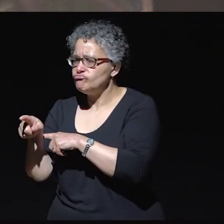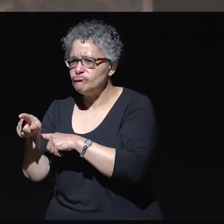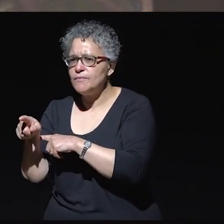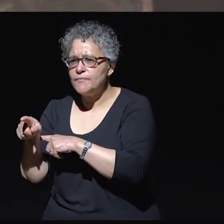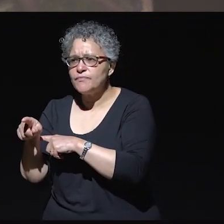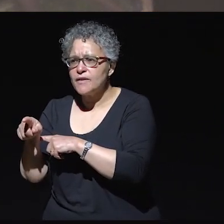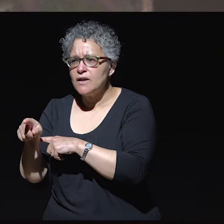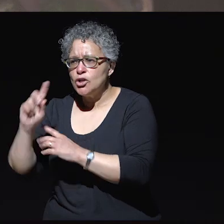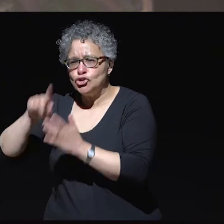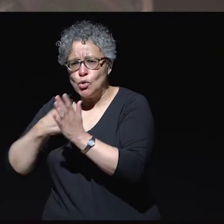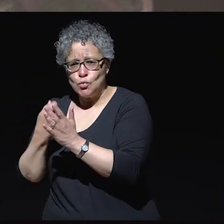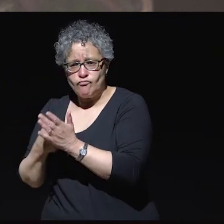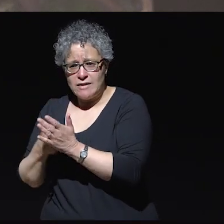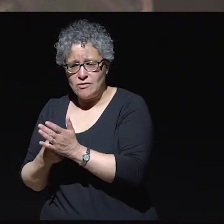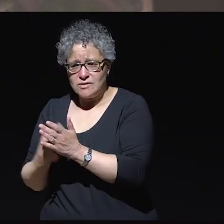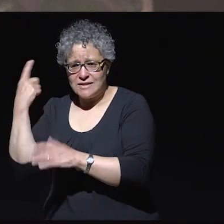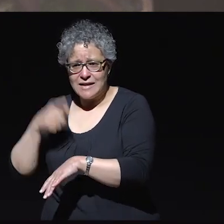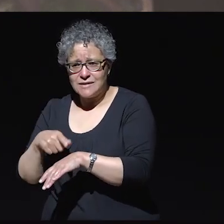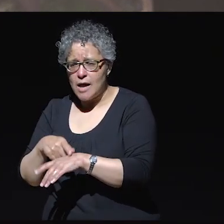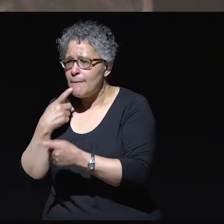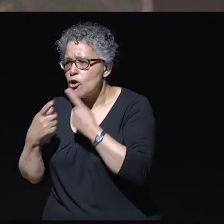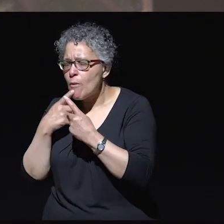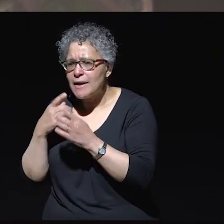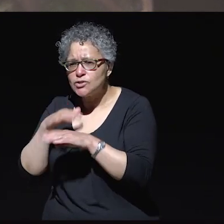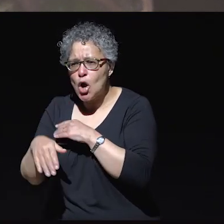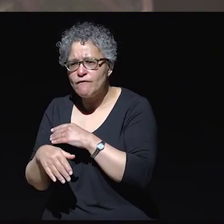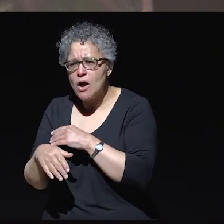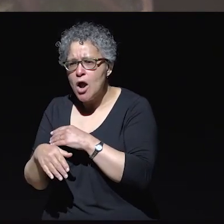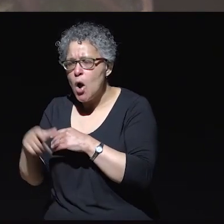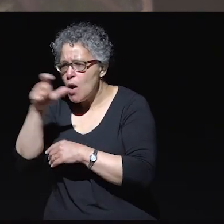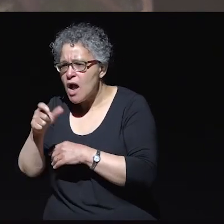Joshua Reynolds's comments about the colour management in the painting,